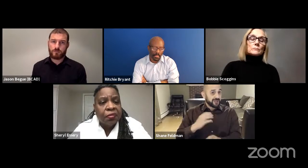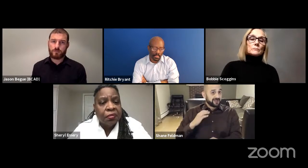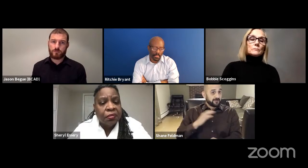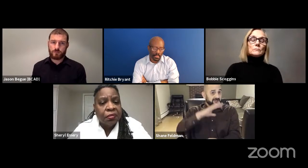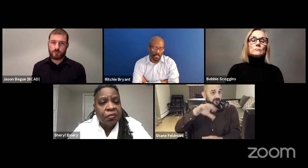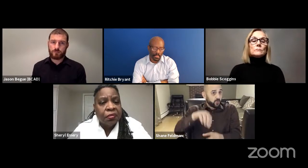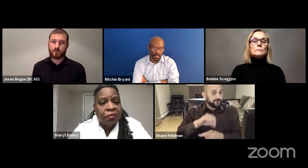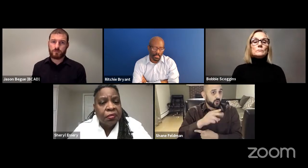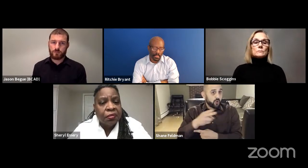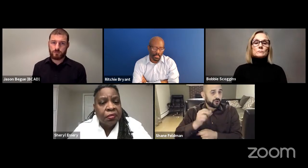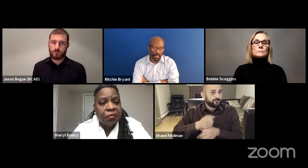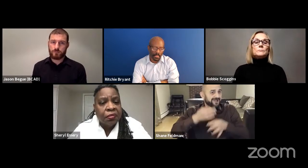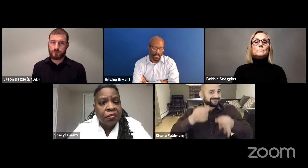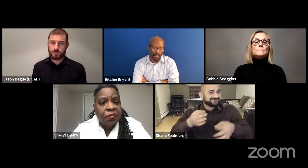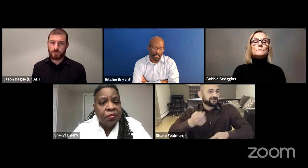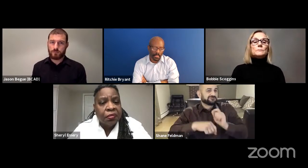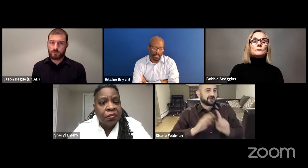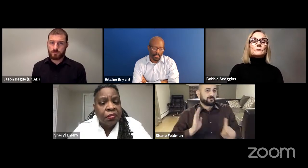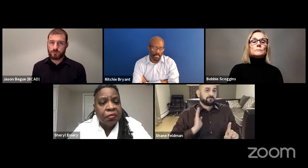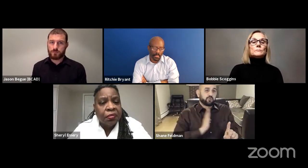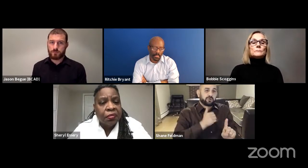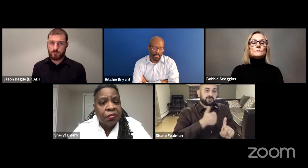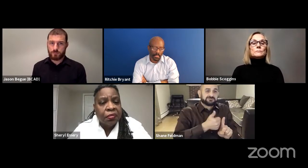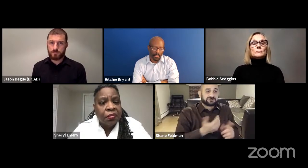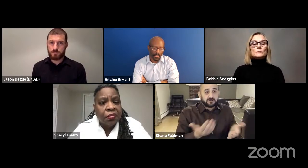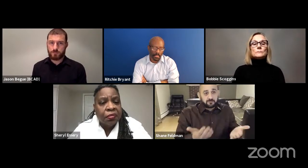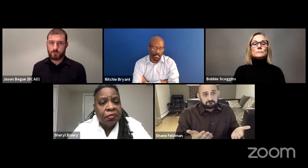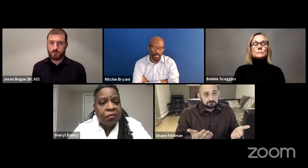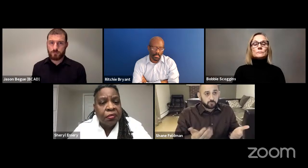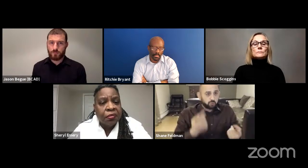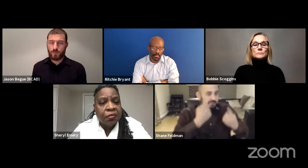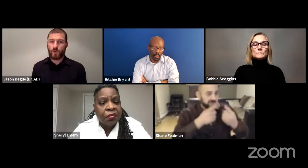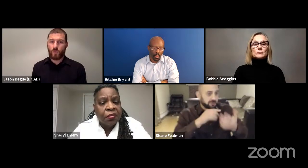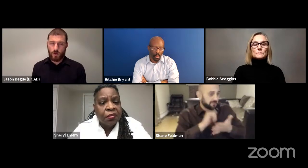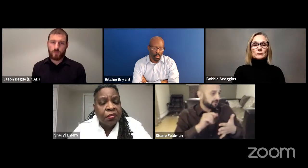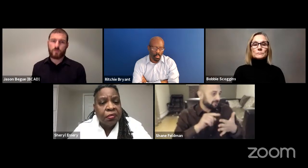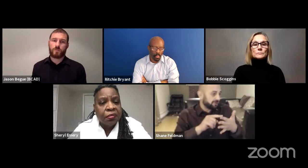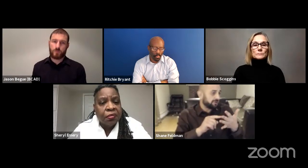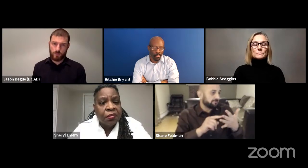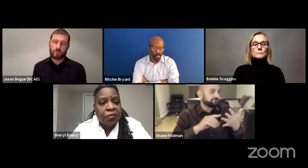sure you have an adequate staff with the adequate tools to make those decisions, if you're going